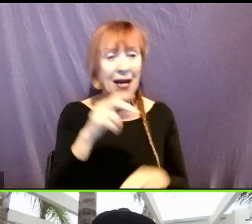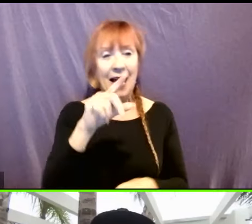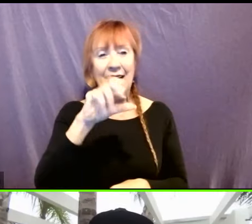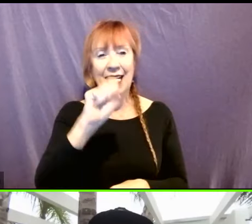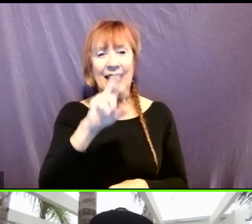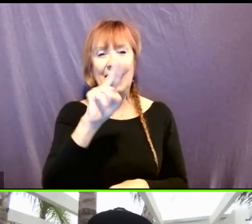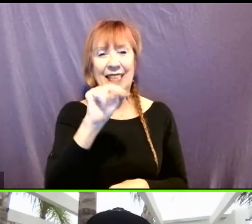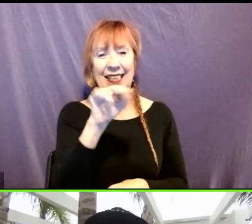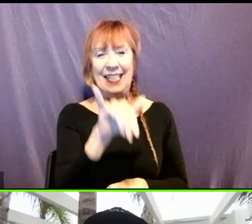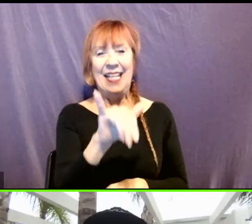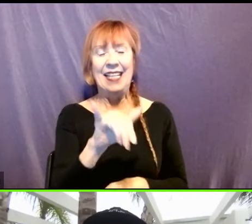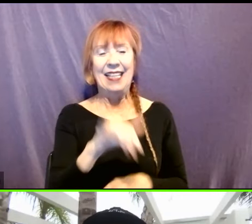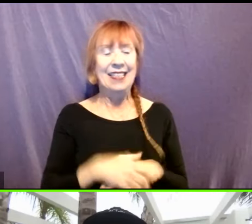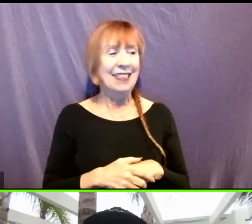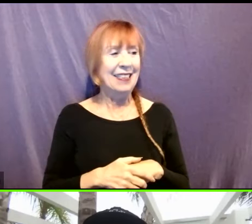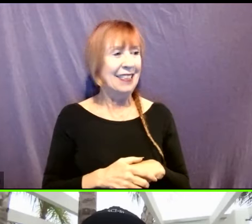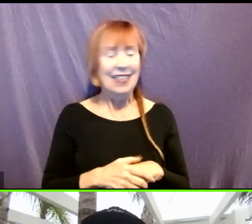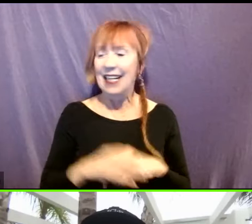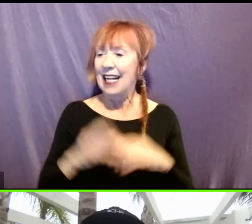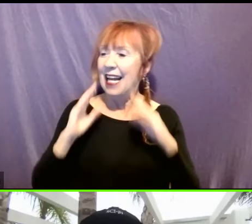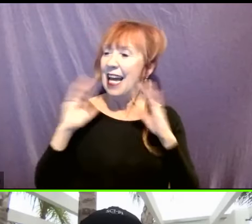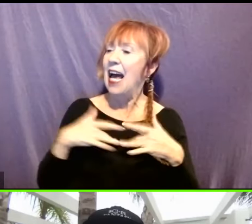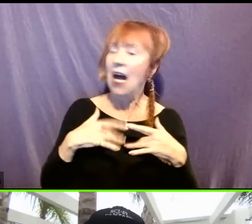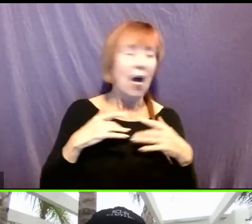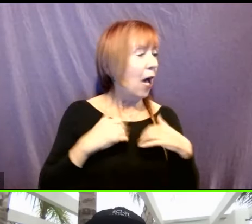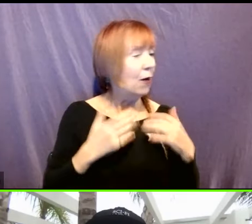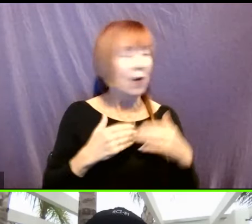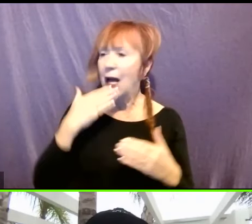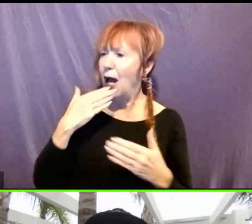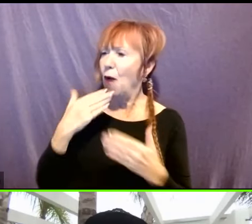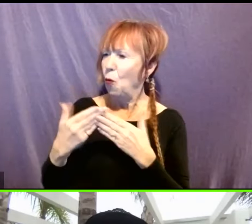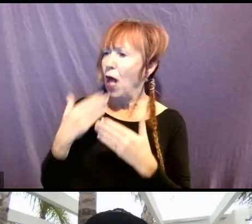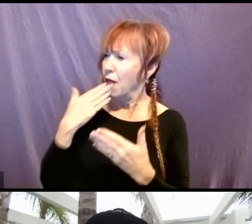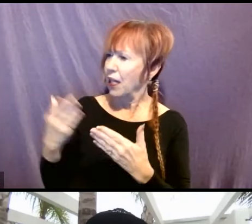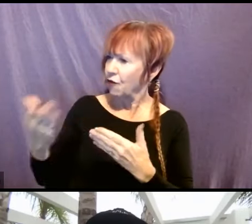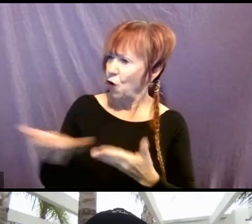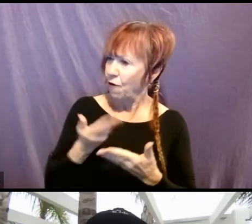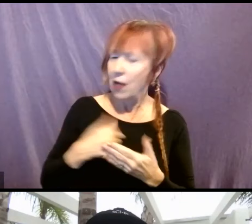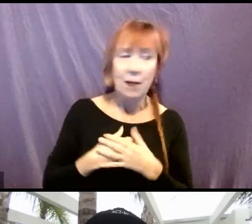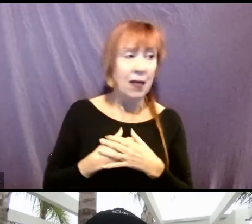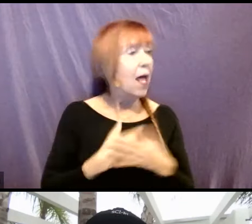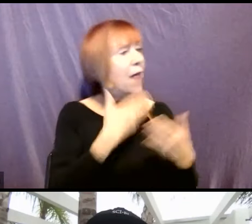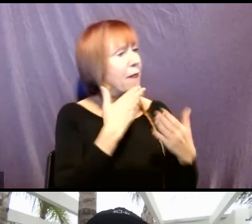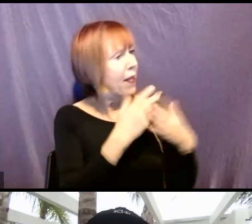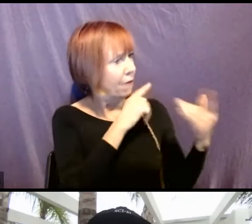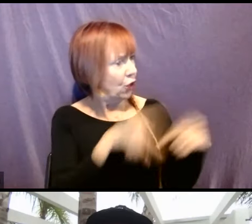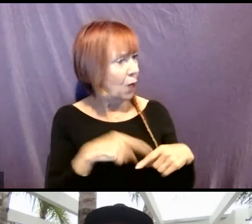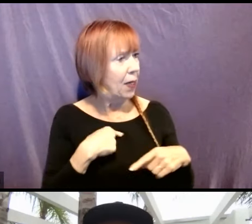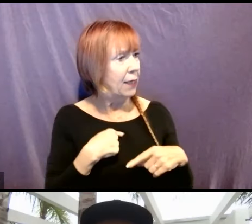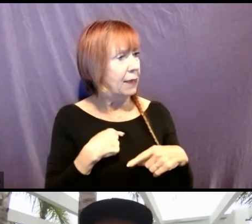Hello. How you doin', Sonny? I'm doing well. Thanks for having me. Right on. Thanks for bein' here. I'm gonna put 60 seconds on the clock,